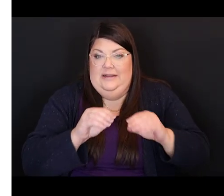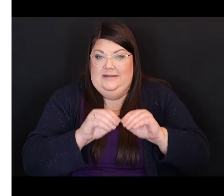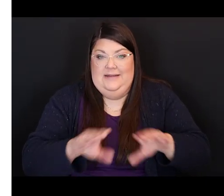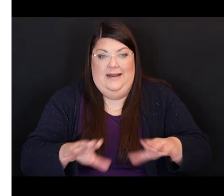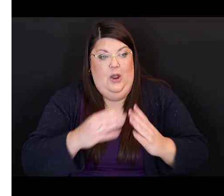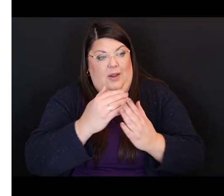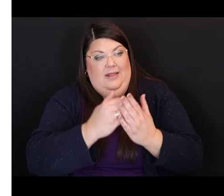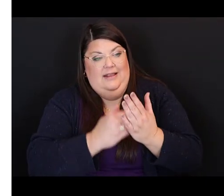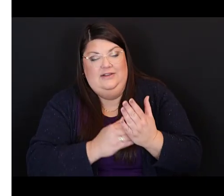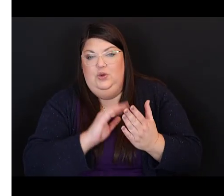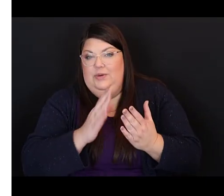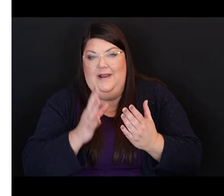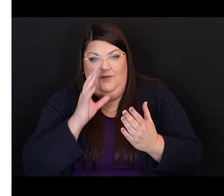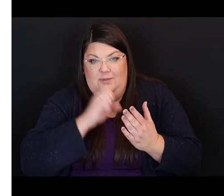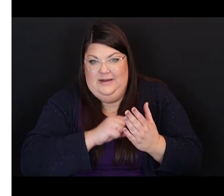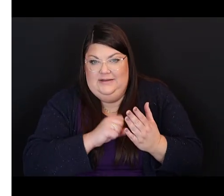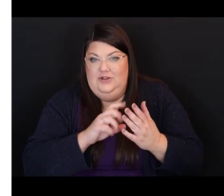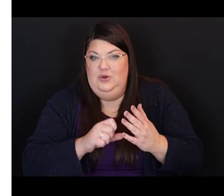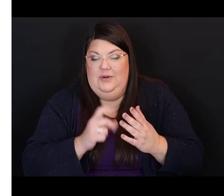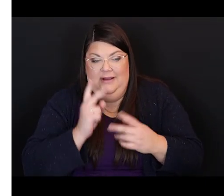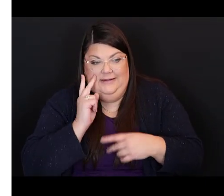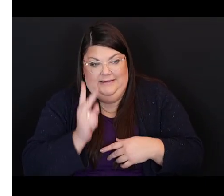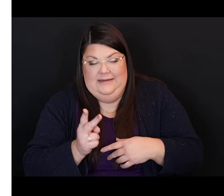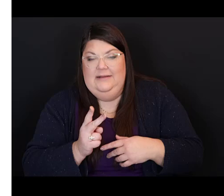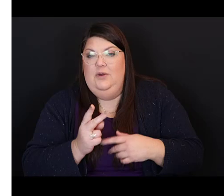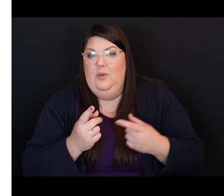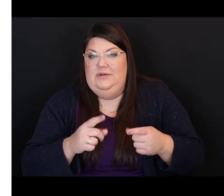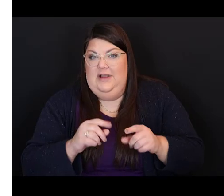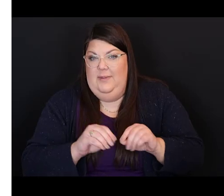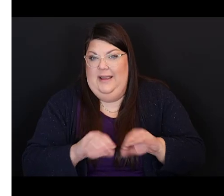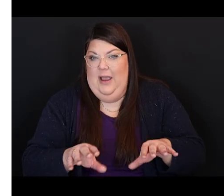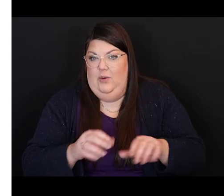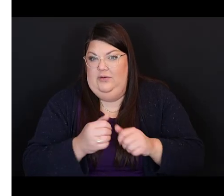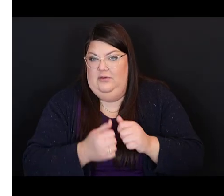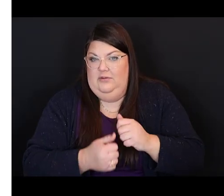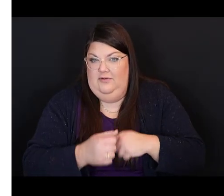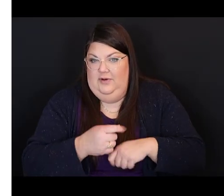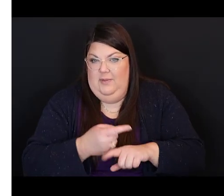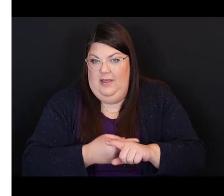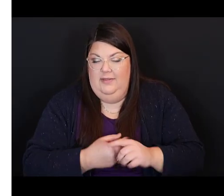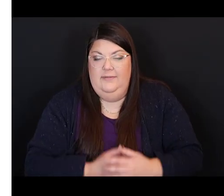to stay up to date on everything that's coming out. And then last but not least, social media.